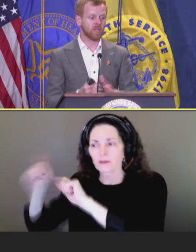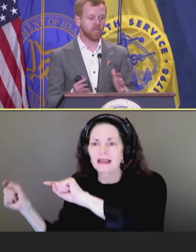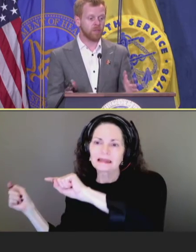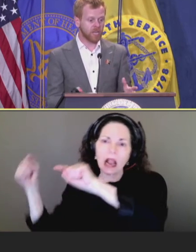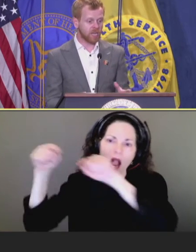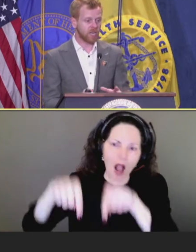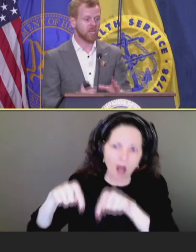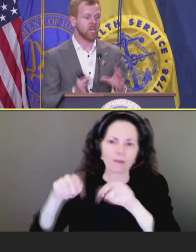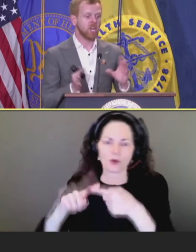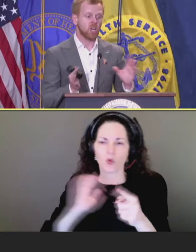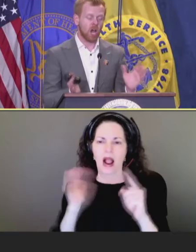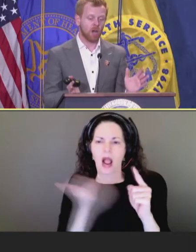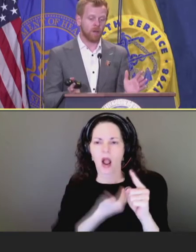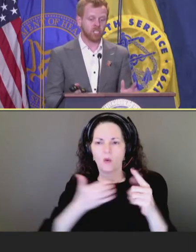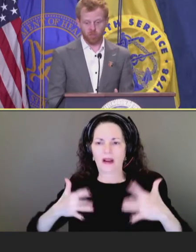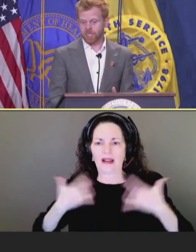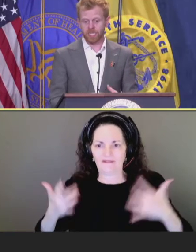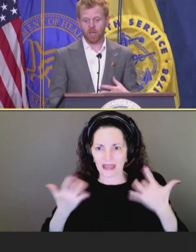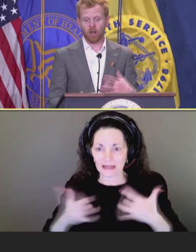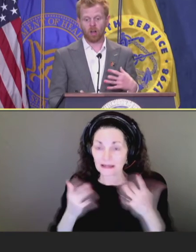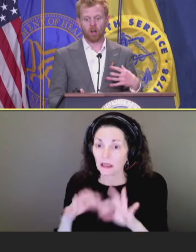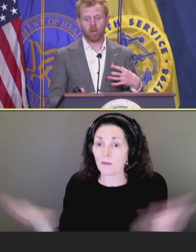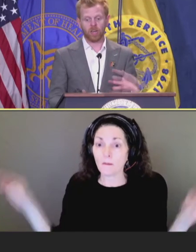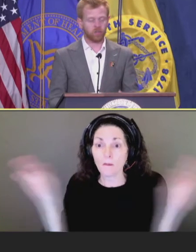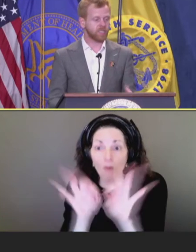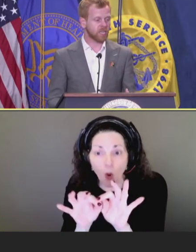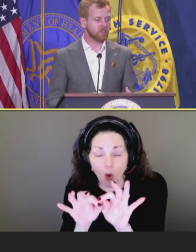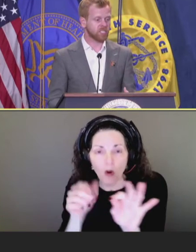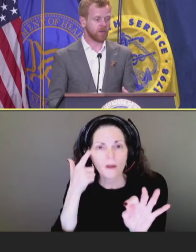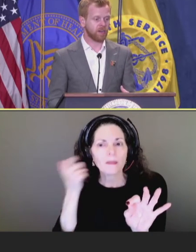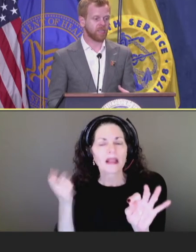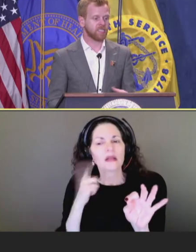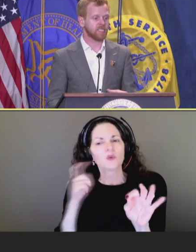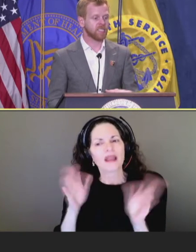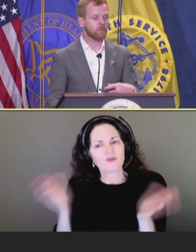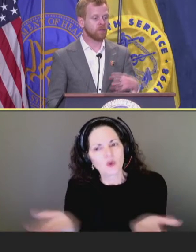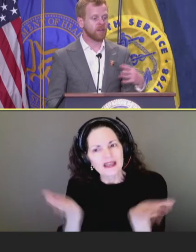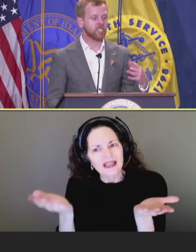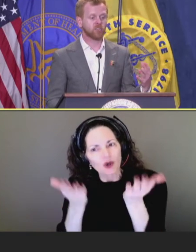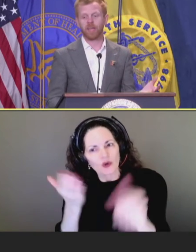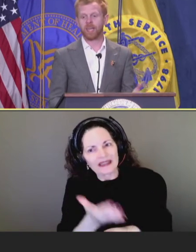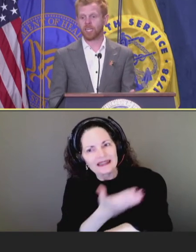eliminating and addressing our increased health disparities is it provides a direct connection